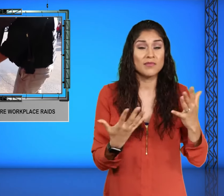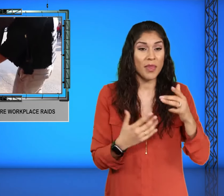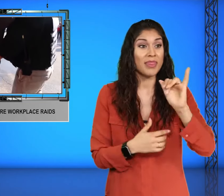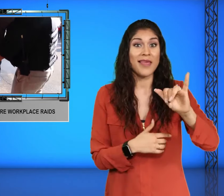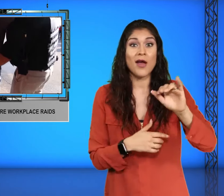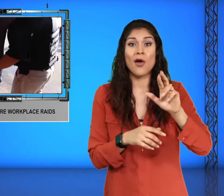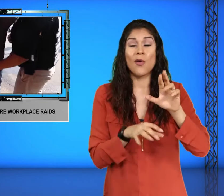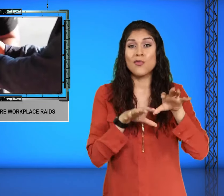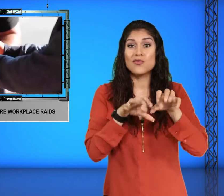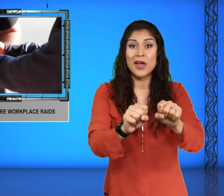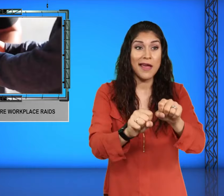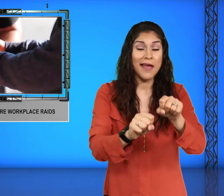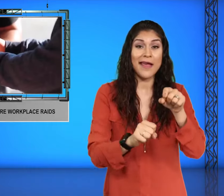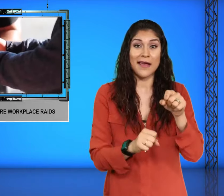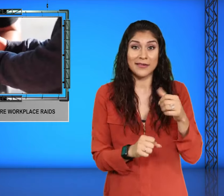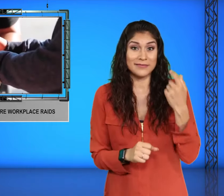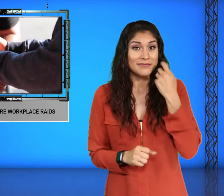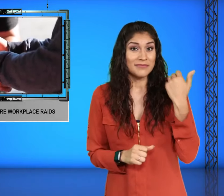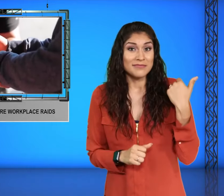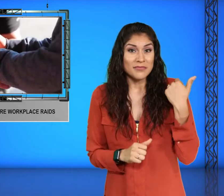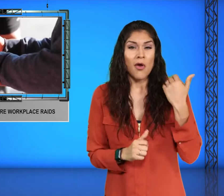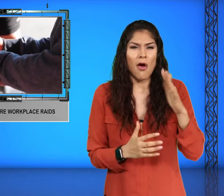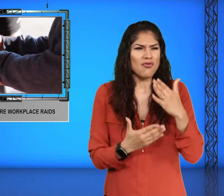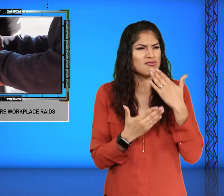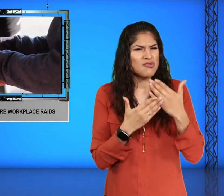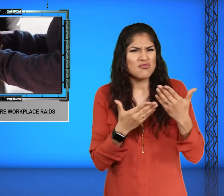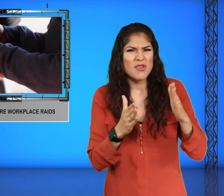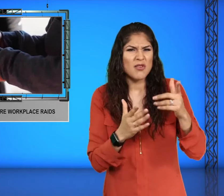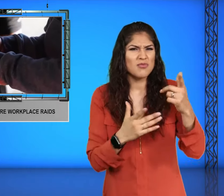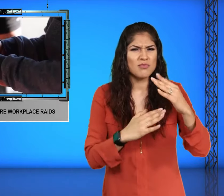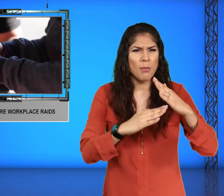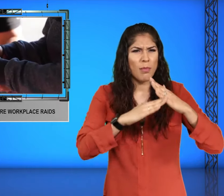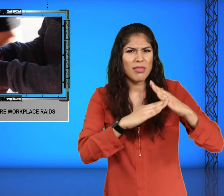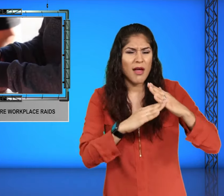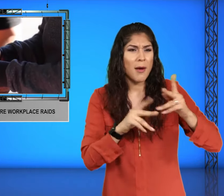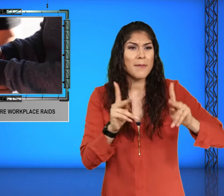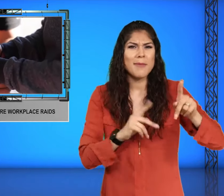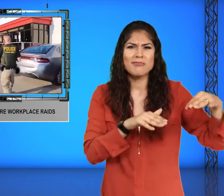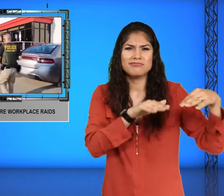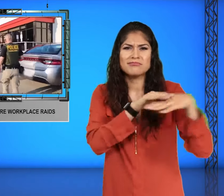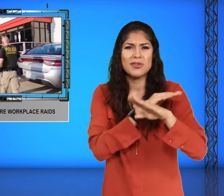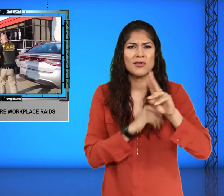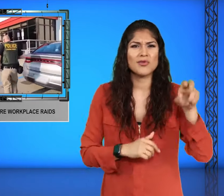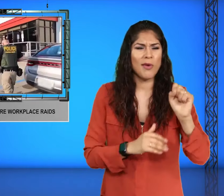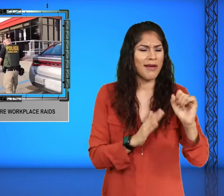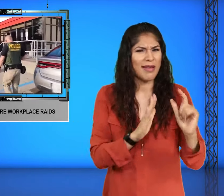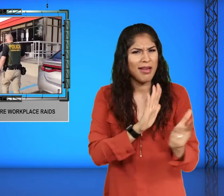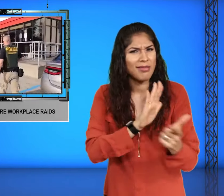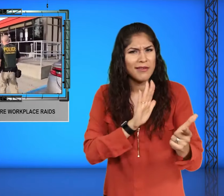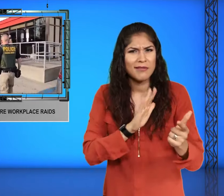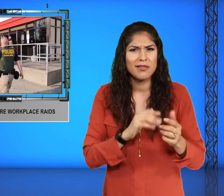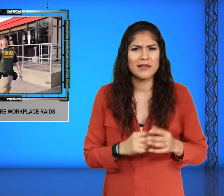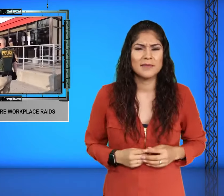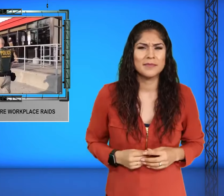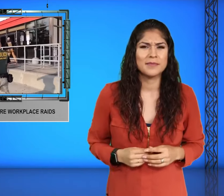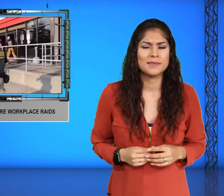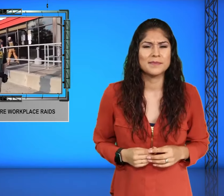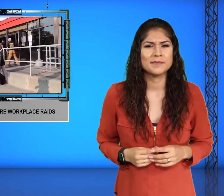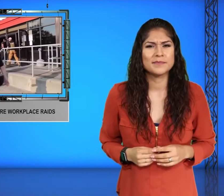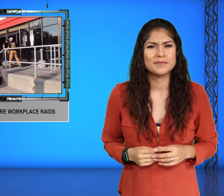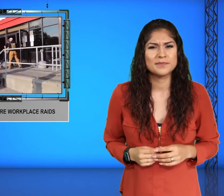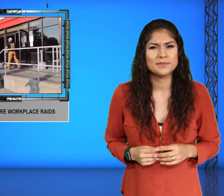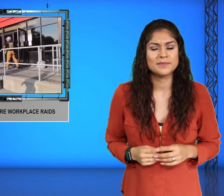Shortly after that operation, a senior immigration official claims White House directed ICE to